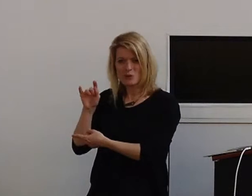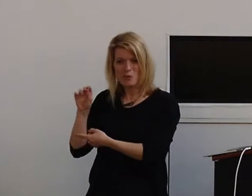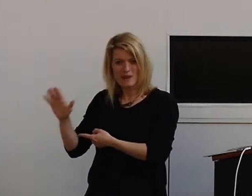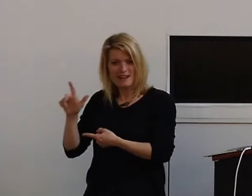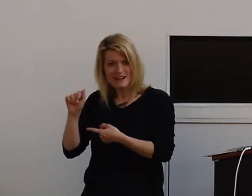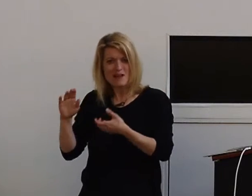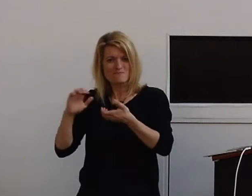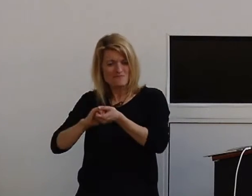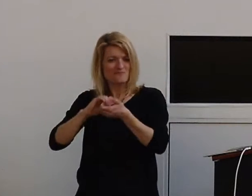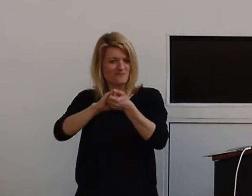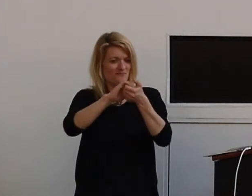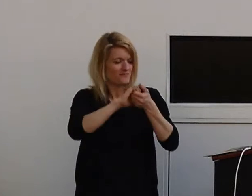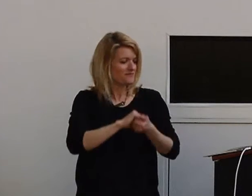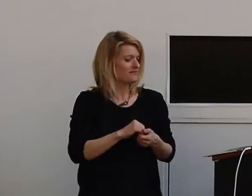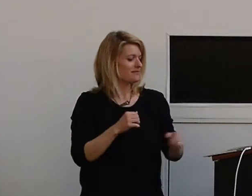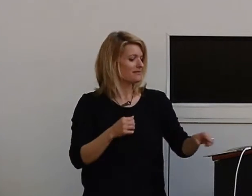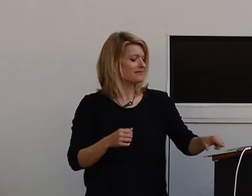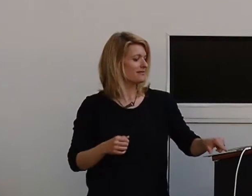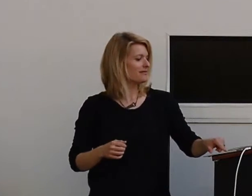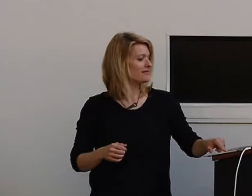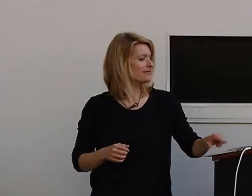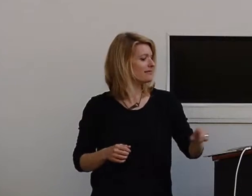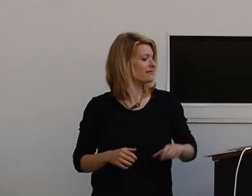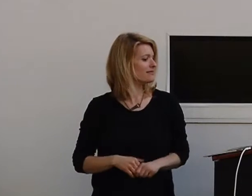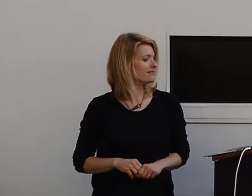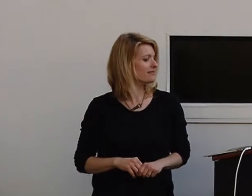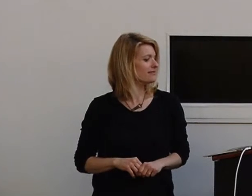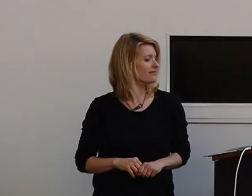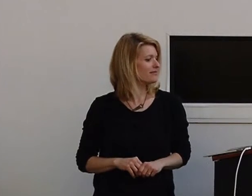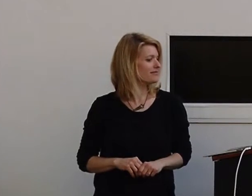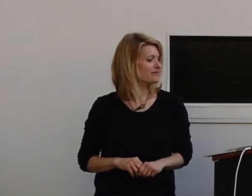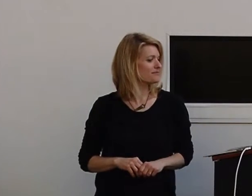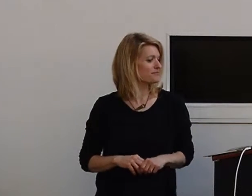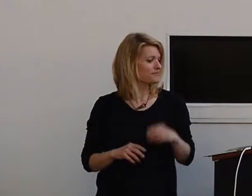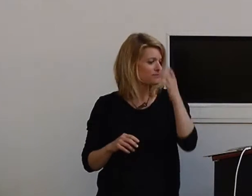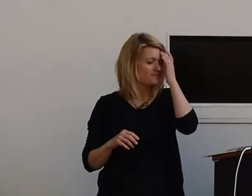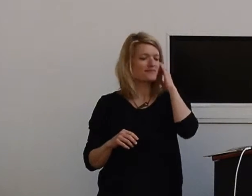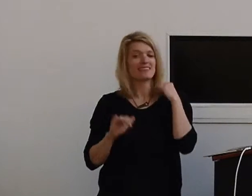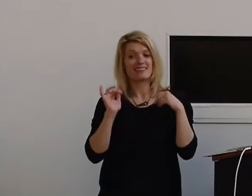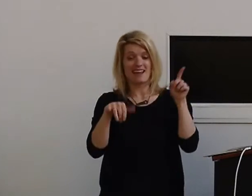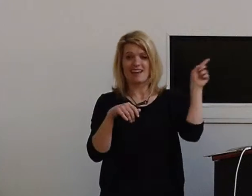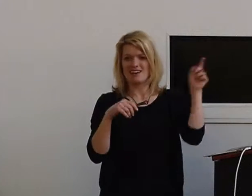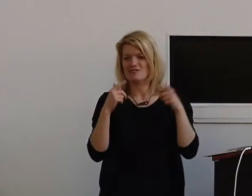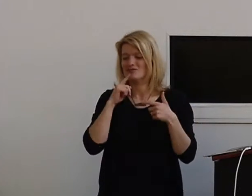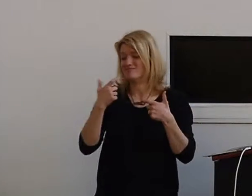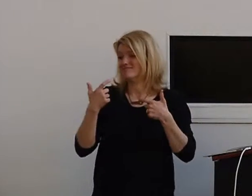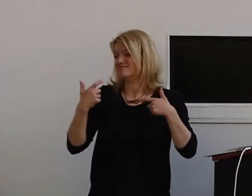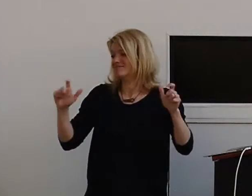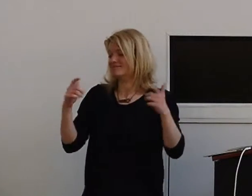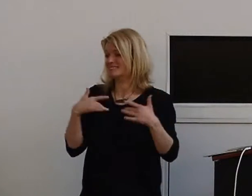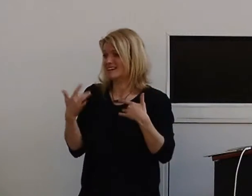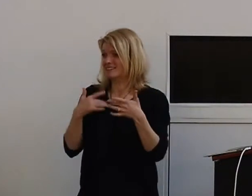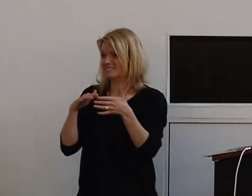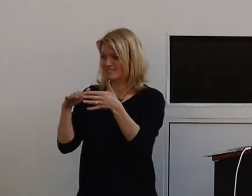and literacy for their future growth. We are collaborating with Dr. Petitto's lab and others, to focus on this group. We're doing